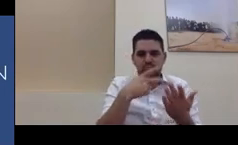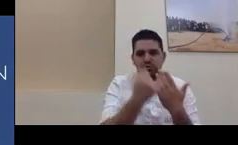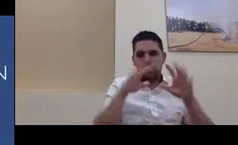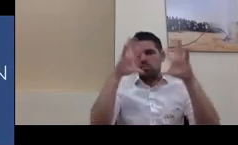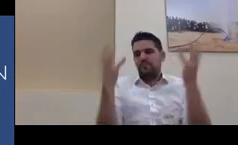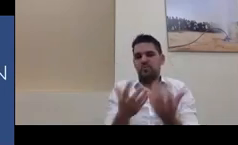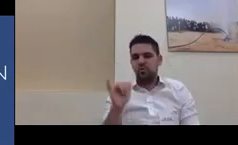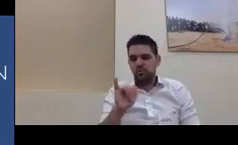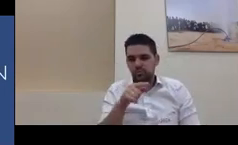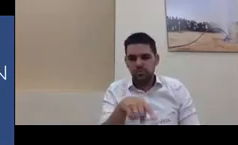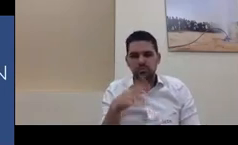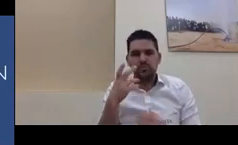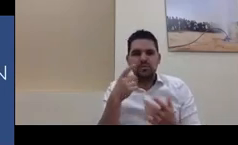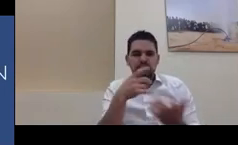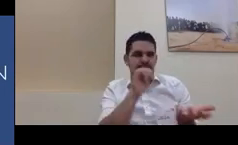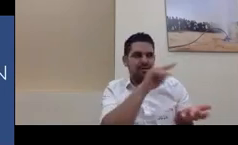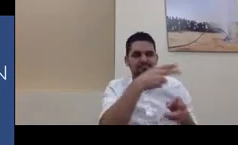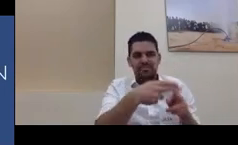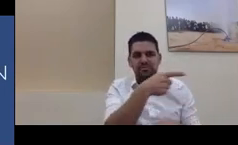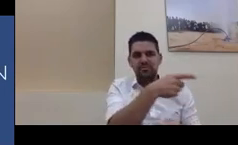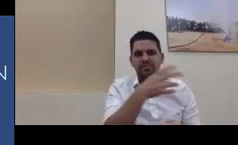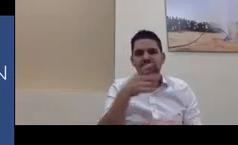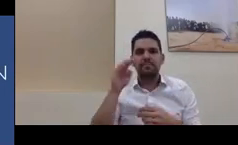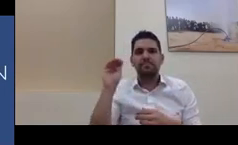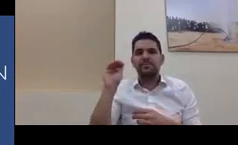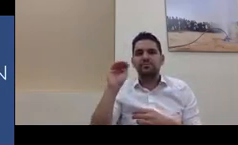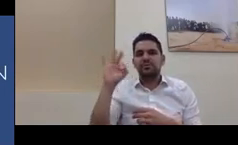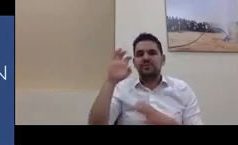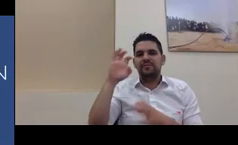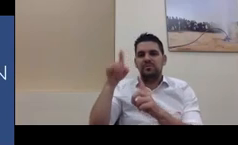from this project overall as well. Just like Kristina mentioned,